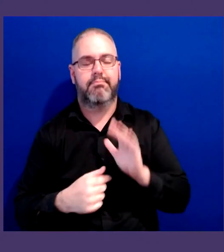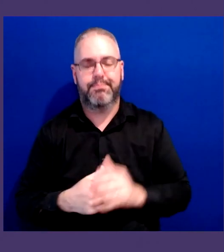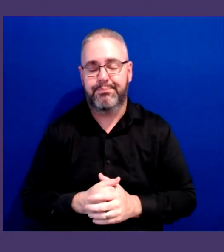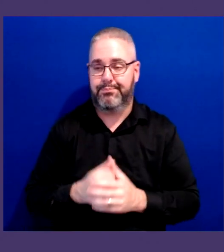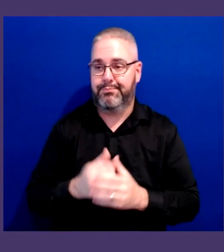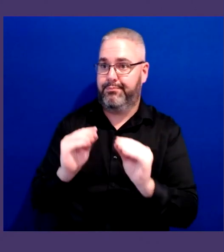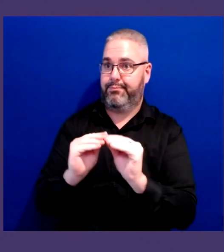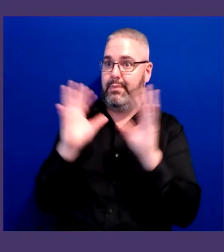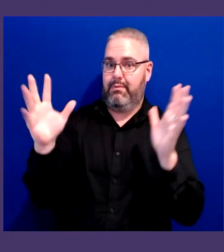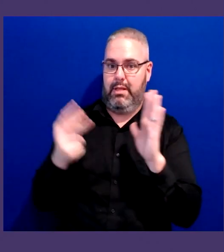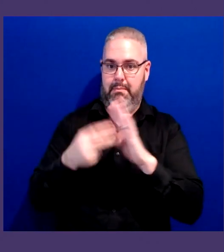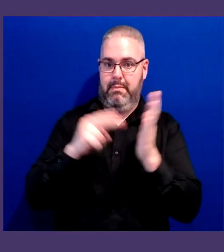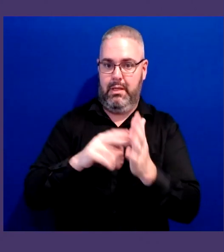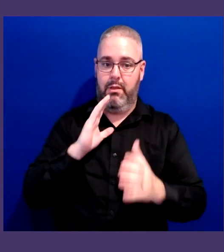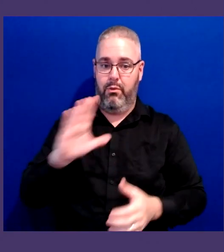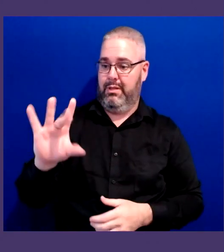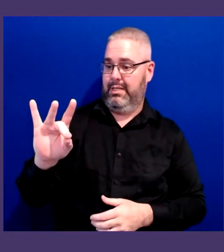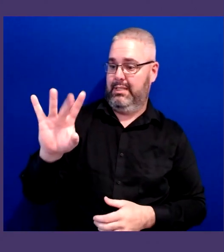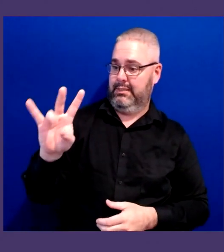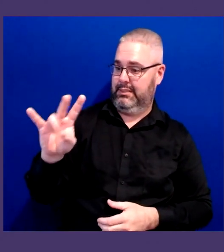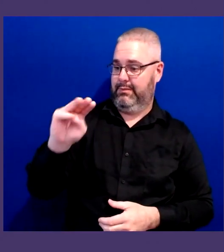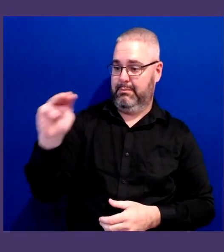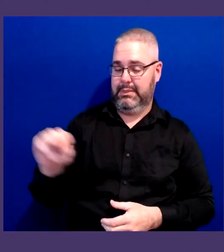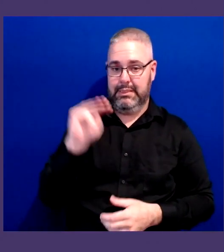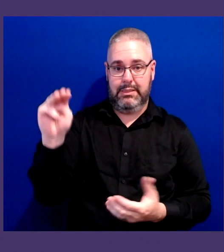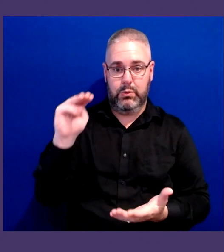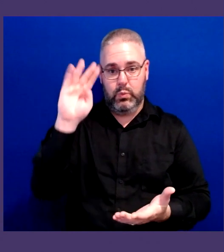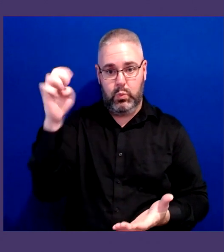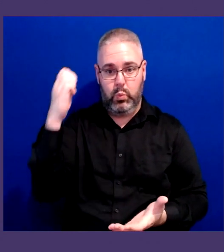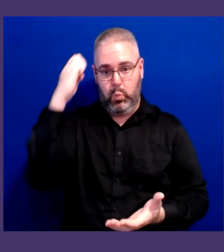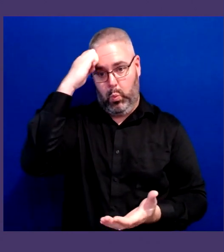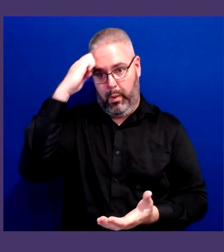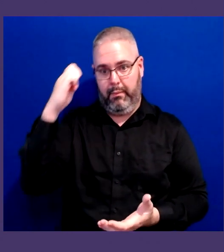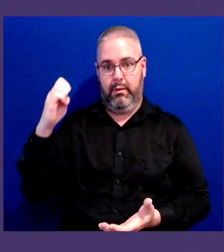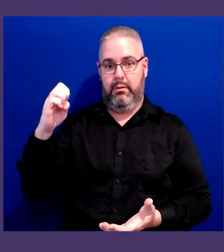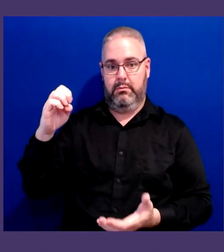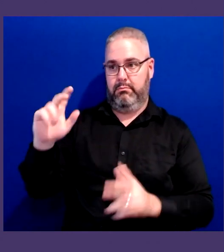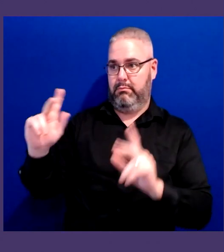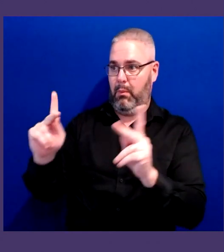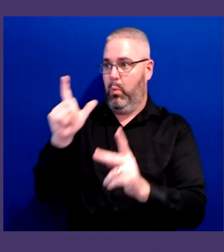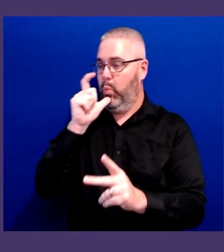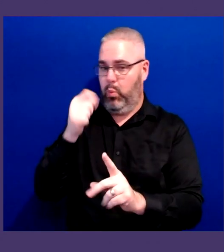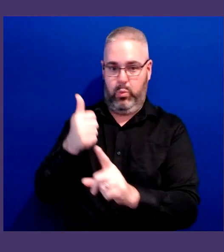those 87 million European people in the workforce with disabilities,